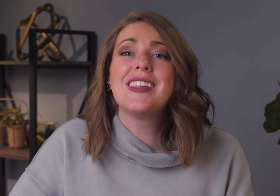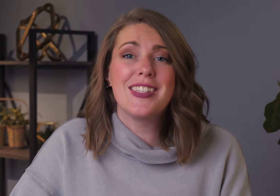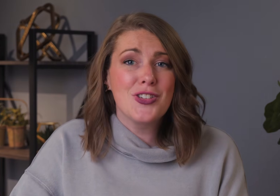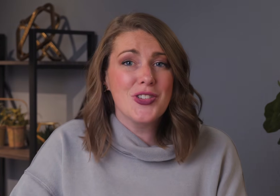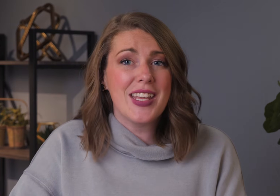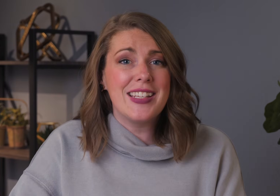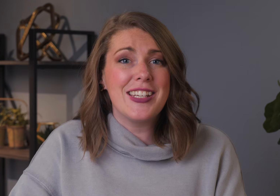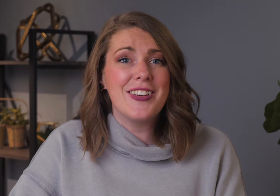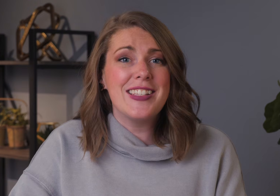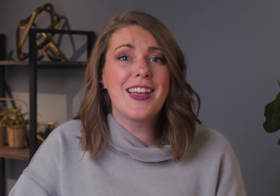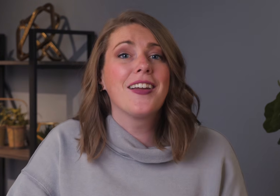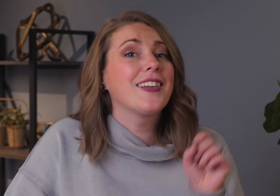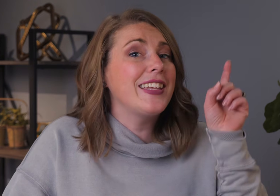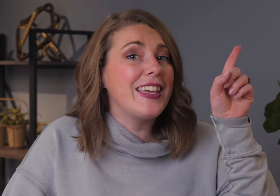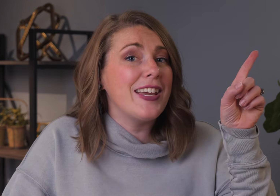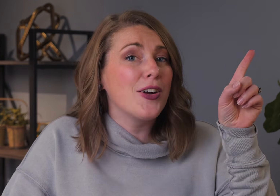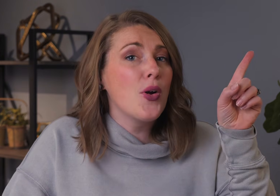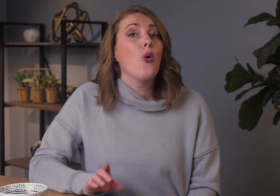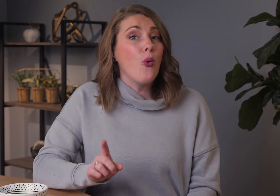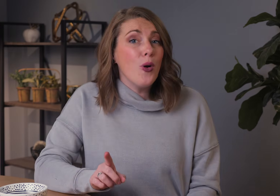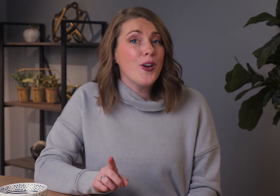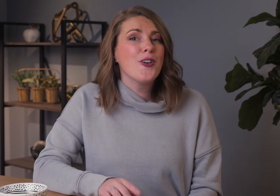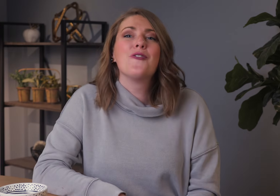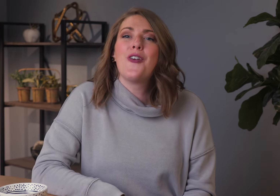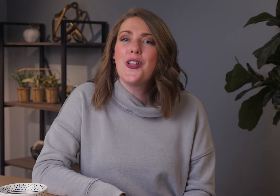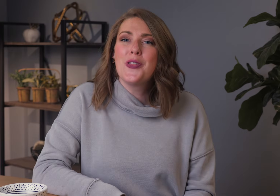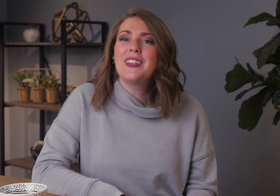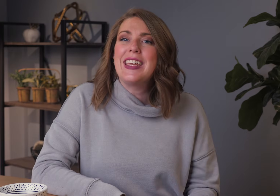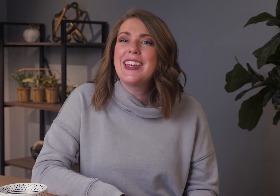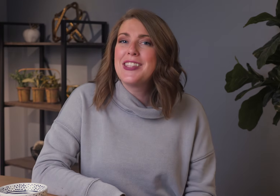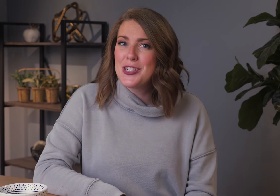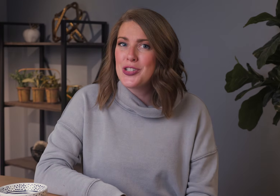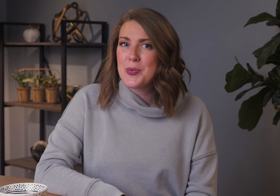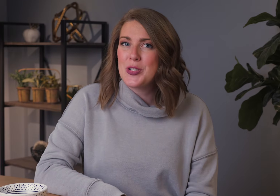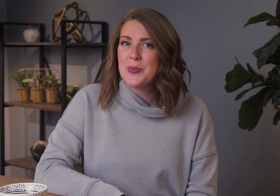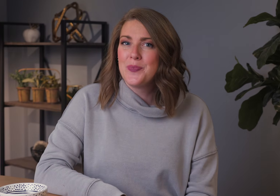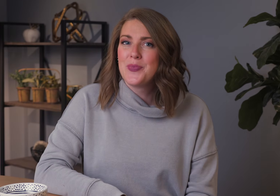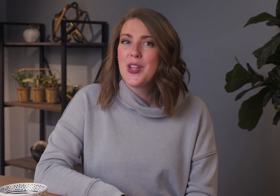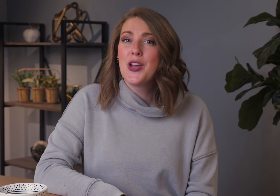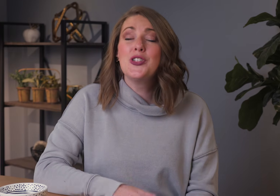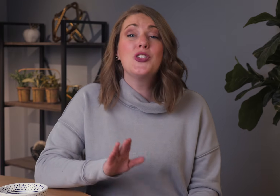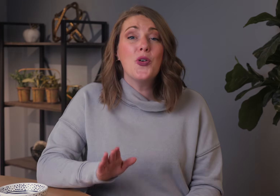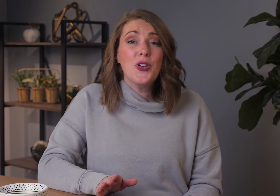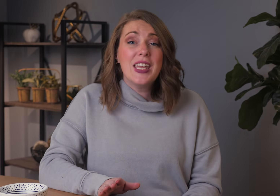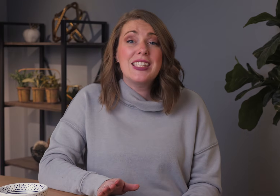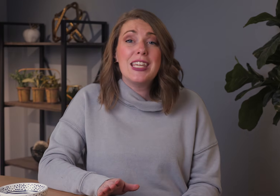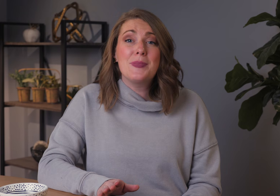essential sign series, click here or follow the link in the description. Don't forget to keep